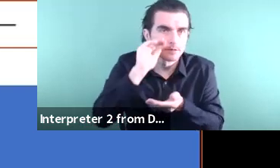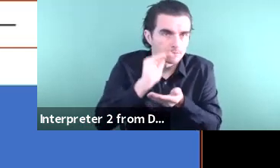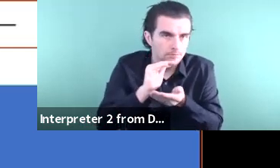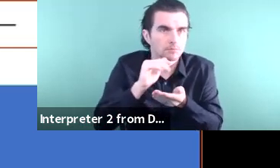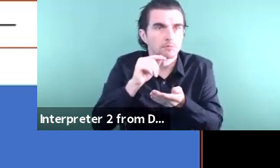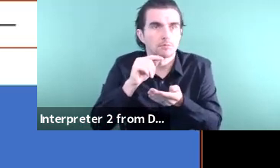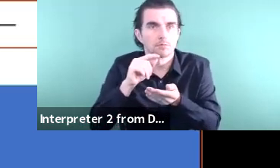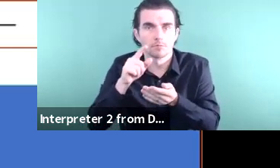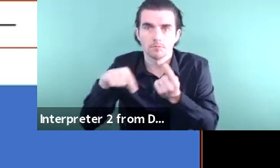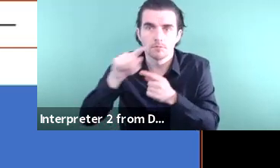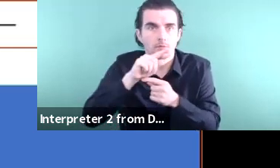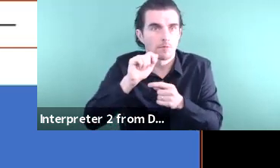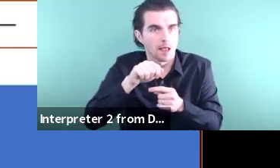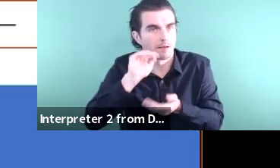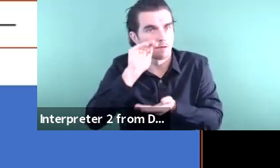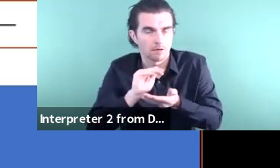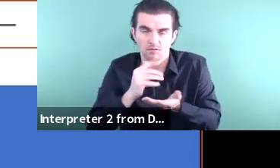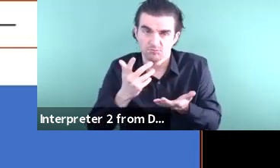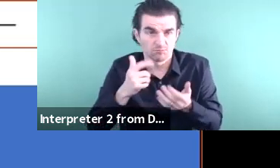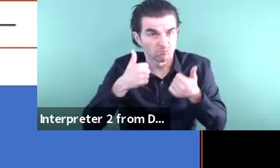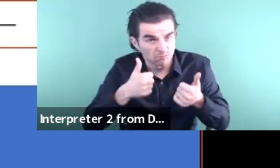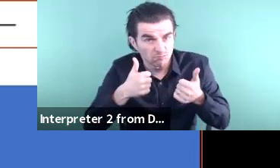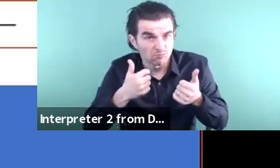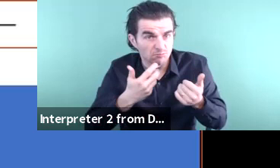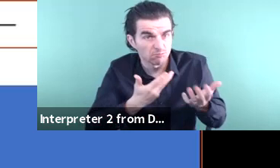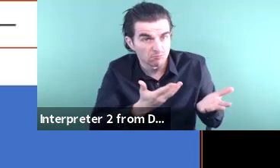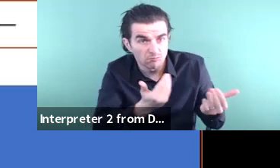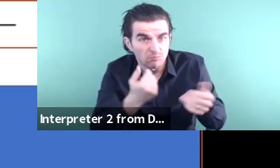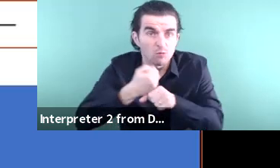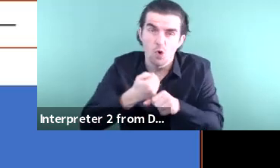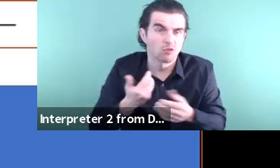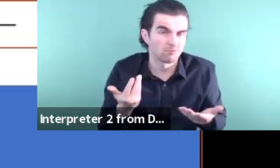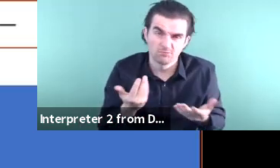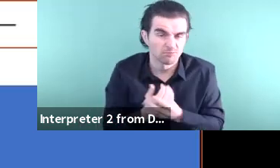I am an old person with disabilities, I have the old-age pension like any other old person,